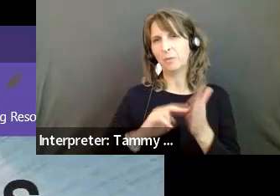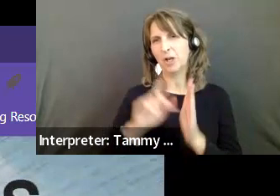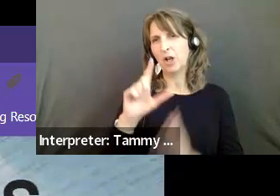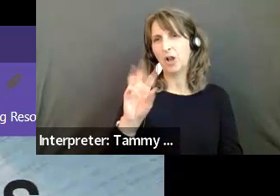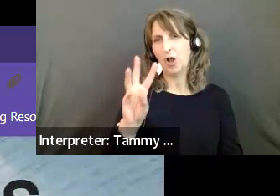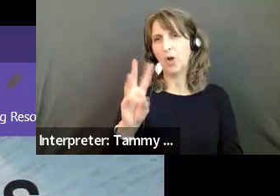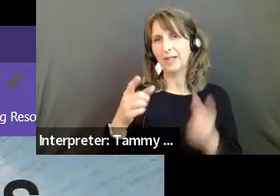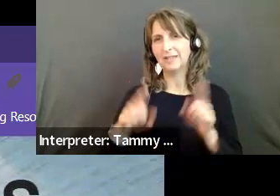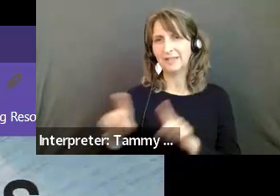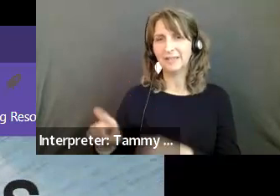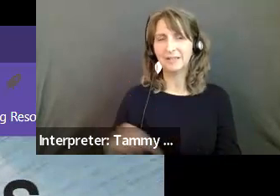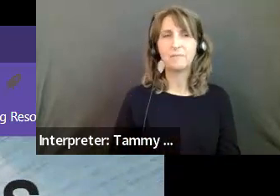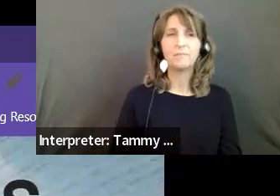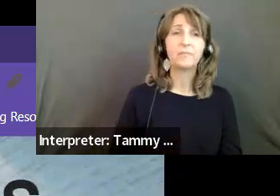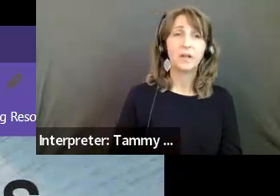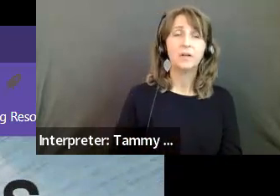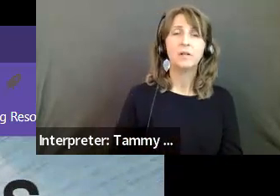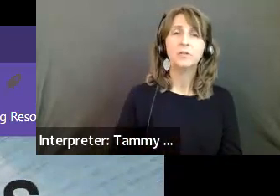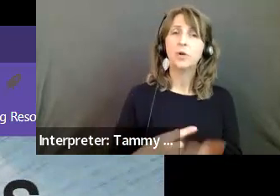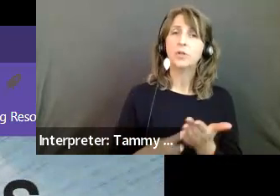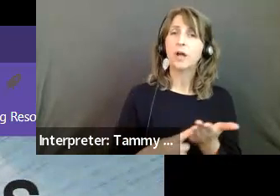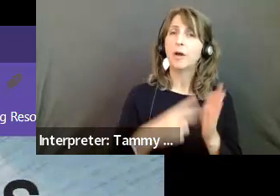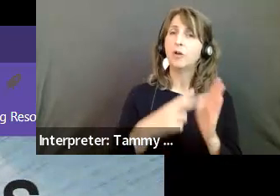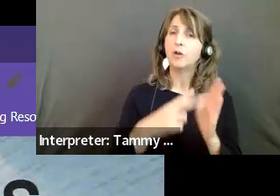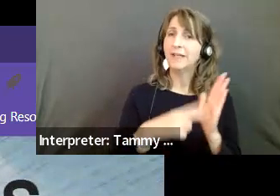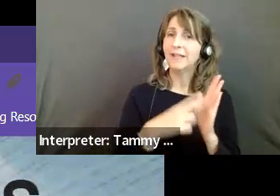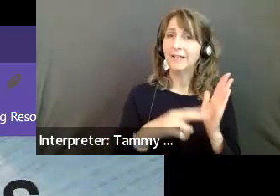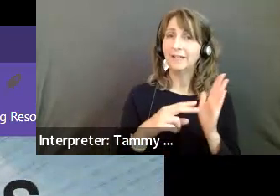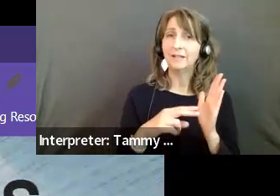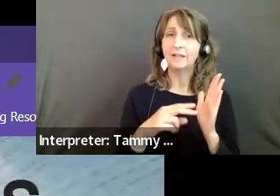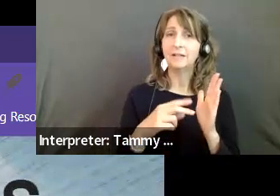Okay, so looking at. Reading difficulties, typically students in. Classrooms have issues with these areas.